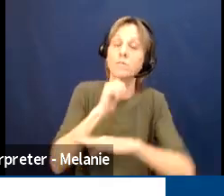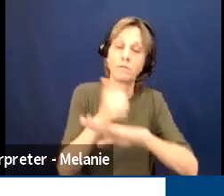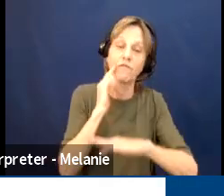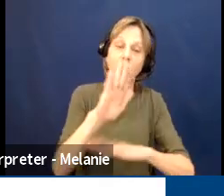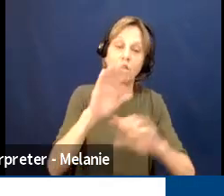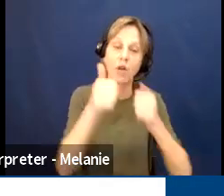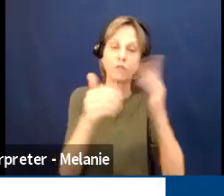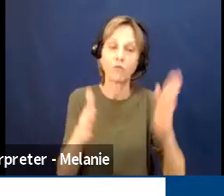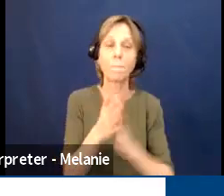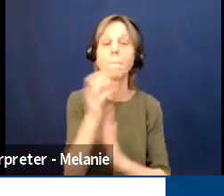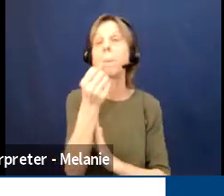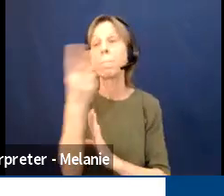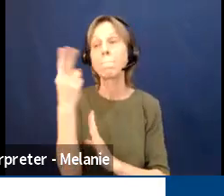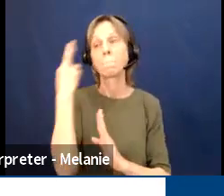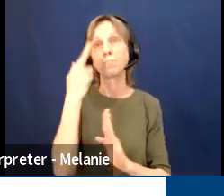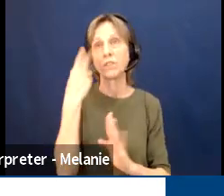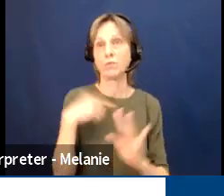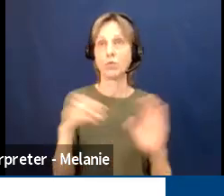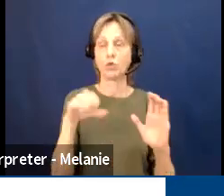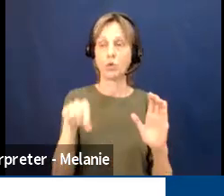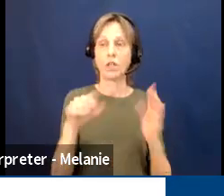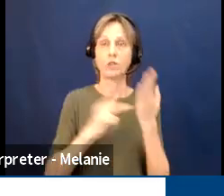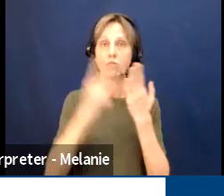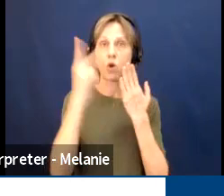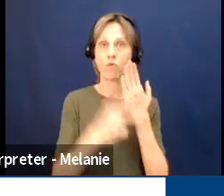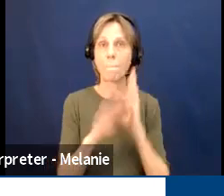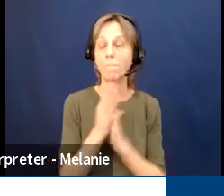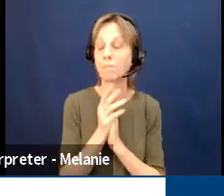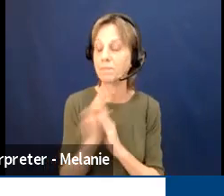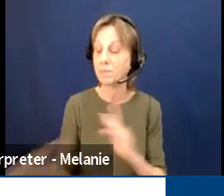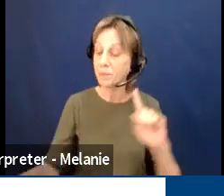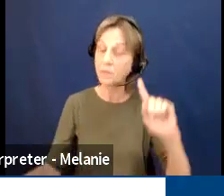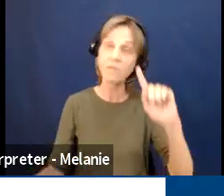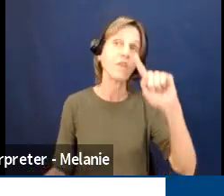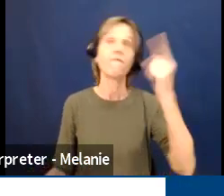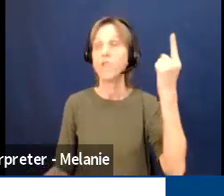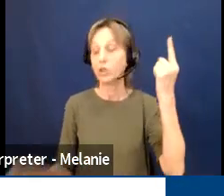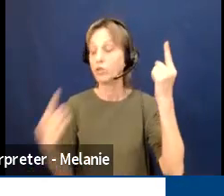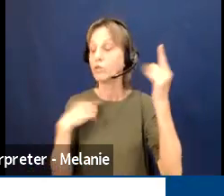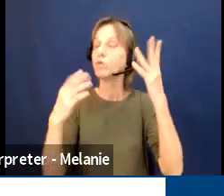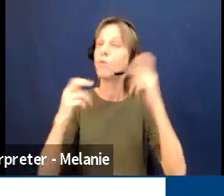we do this program first and foremost is that we really want to build citizen participation in our